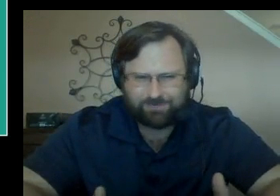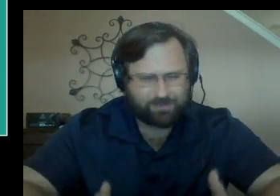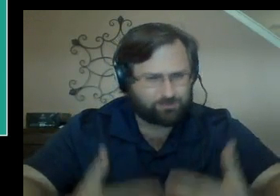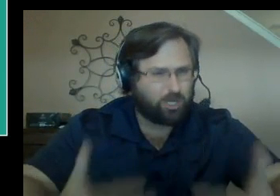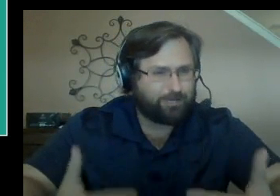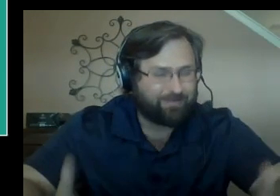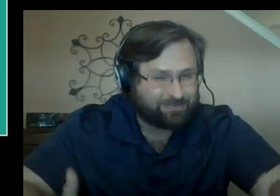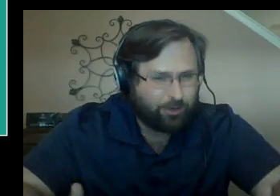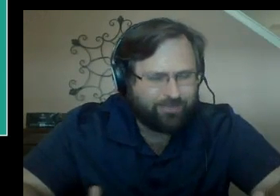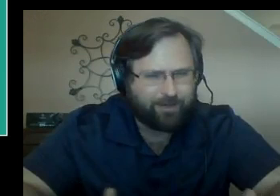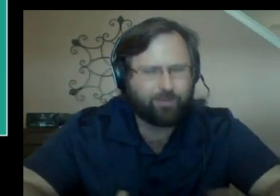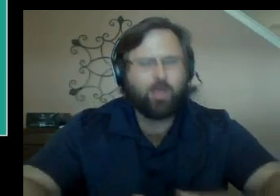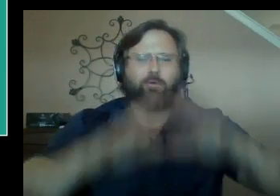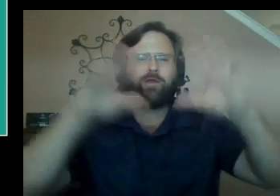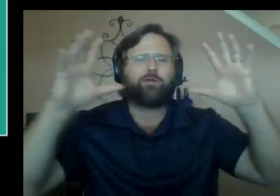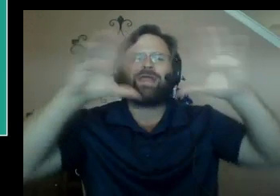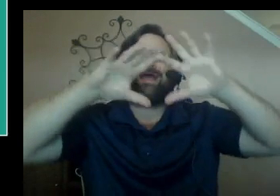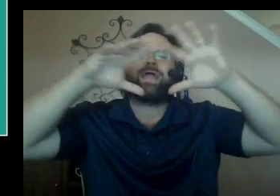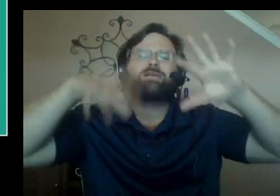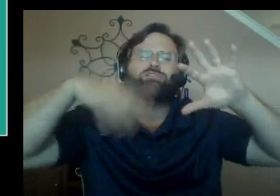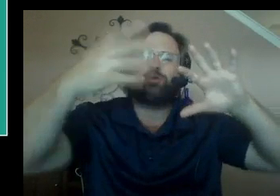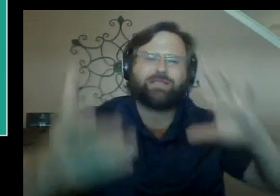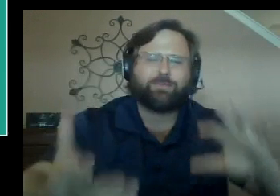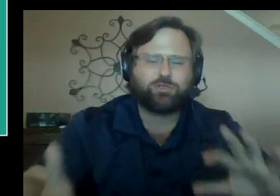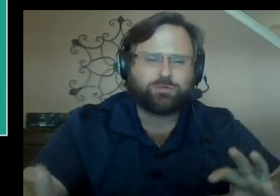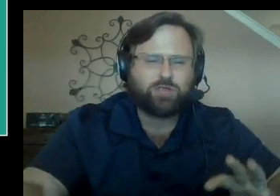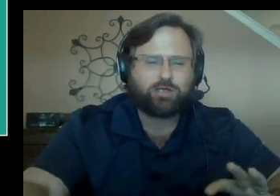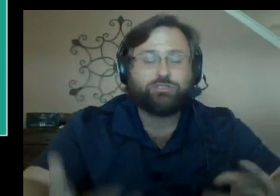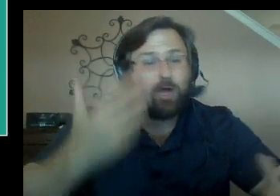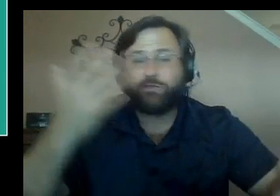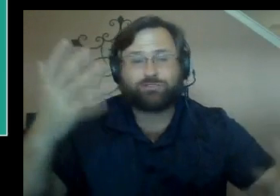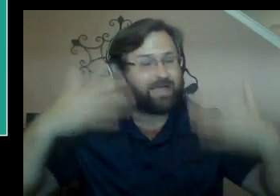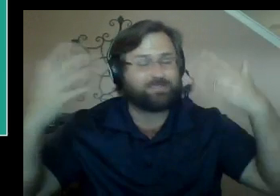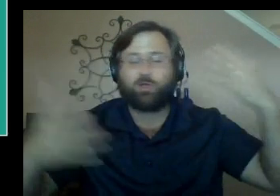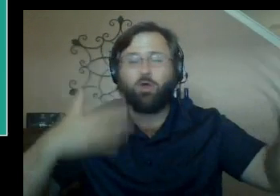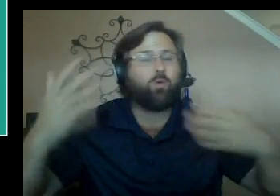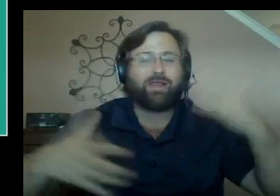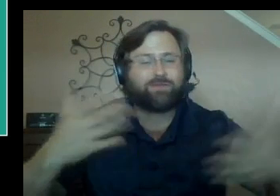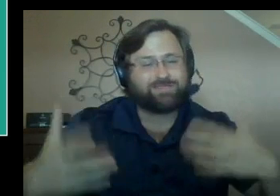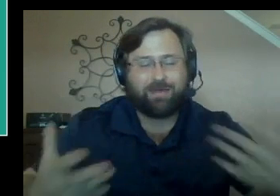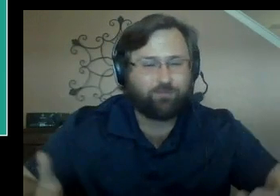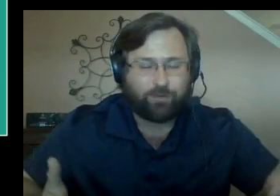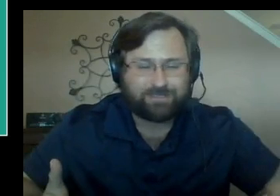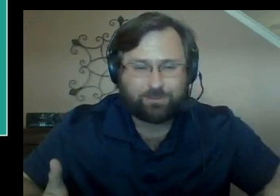because we're talking about things that are not there but we are assuming that the person we're talking to understand whatever this metaphor is that we're